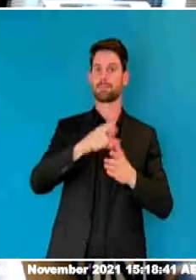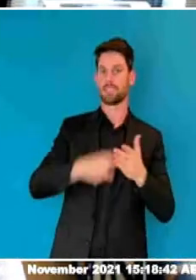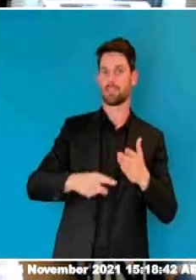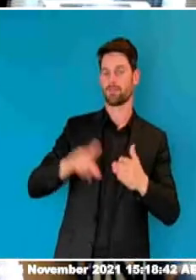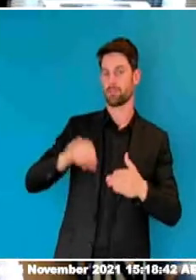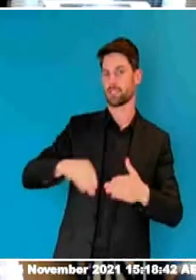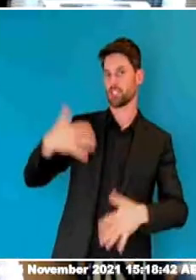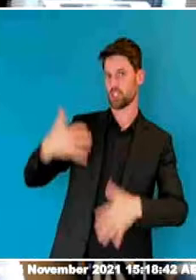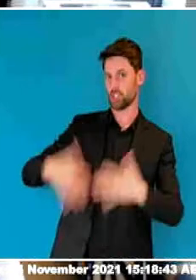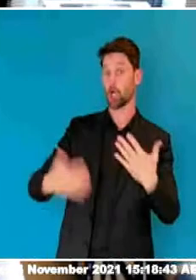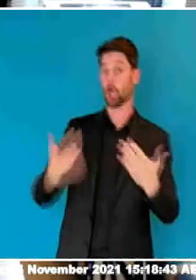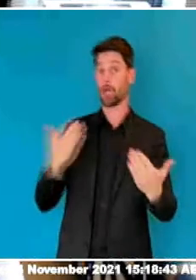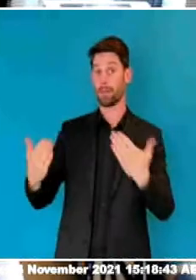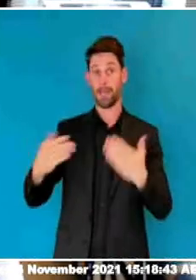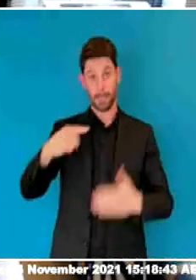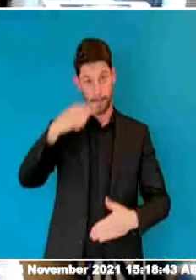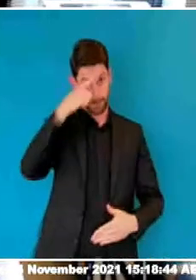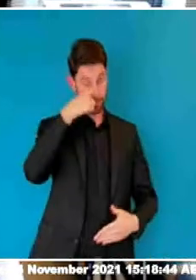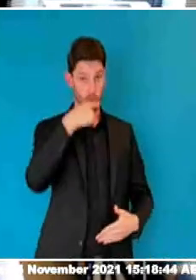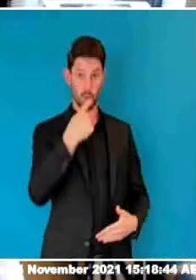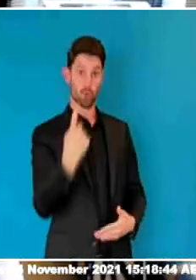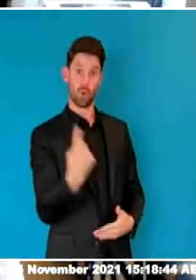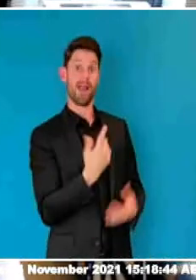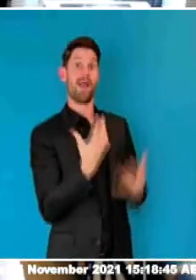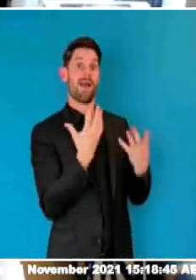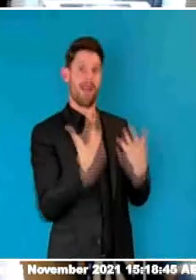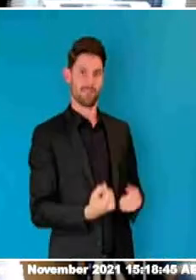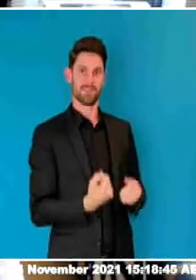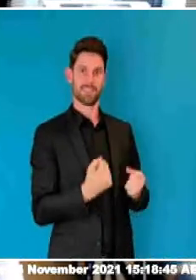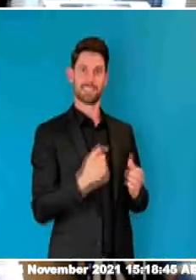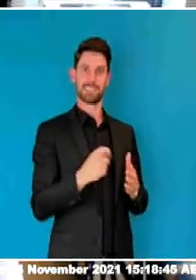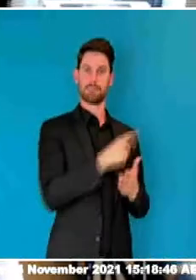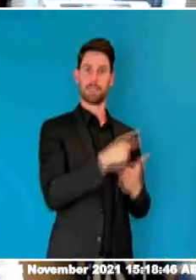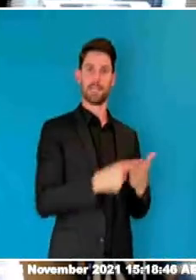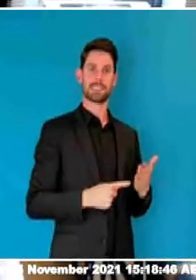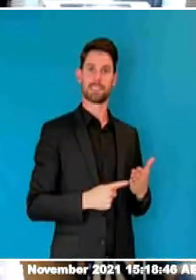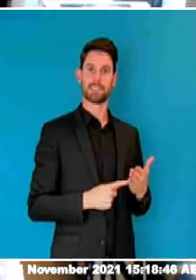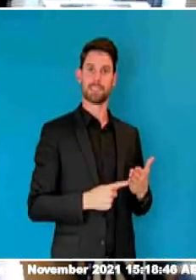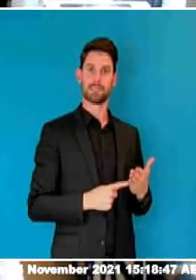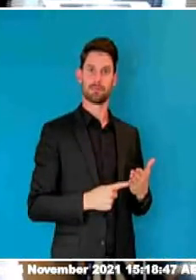people who come with disability where their disability wasn't acquired that way.